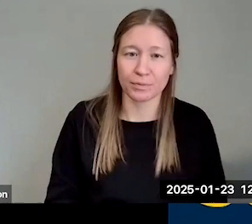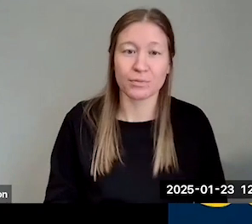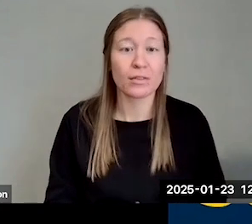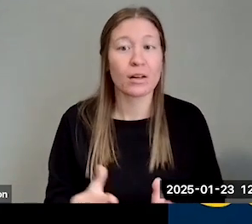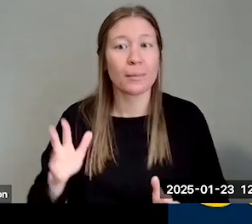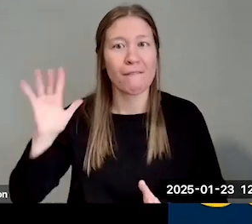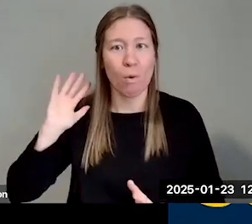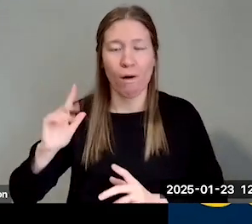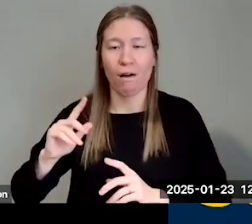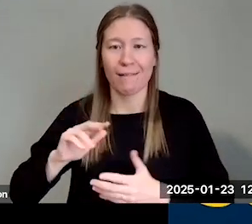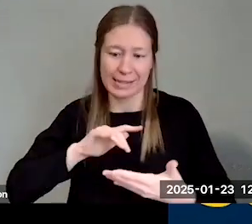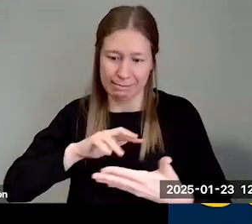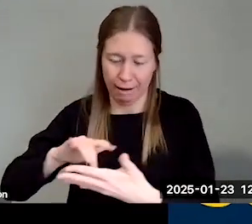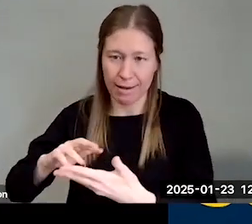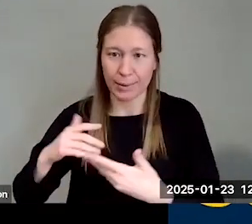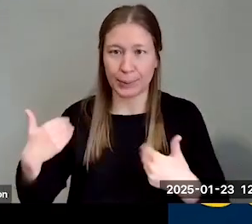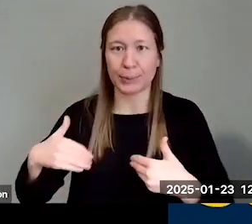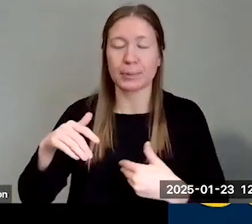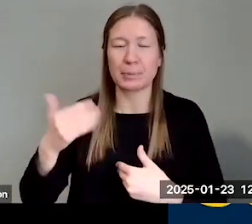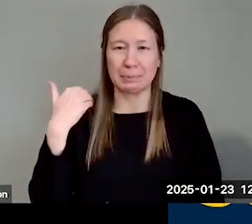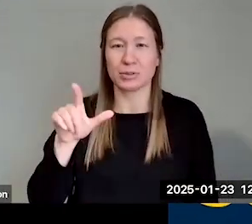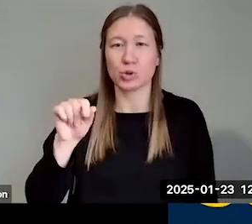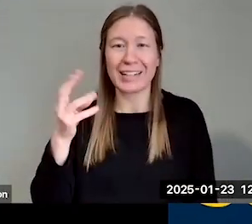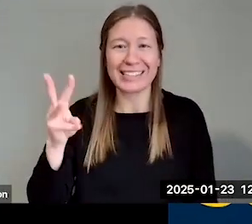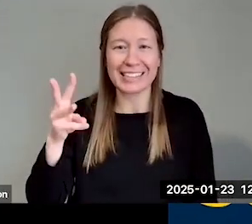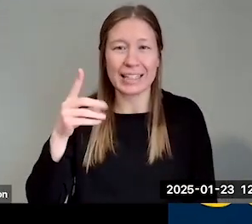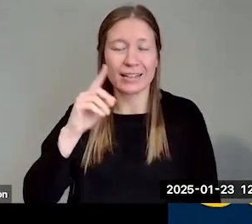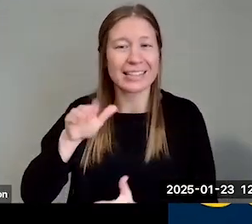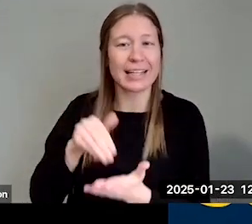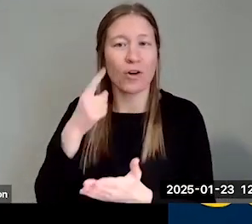it was very comprehensive in 2016 by the Center for Talent Acquisition